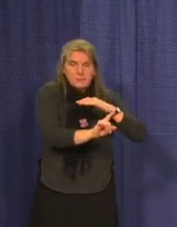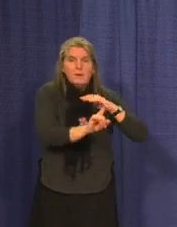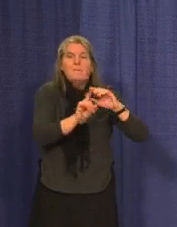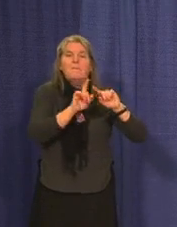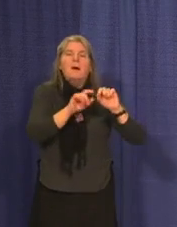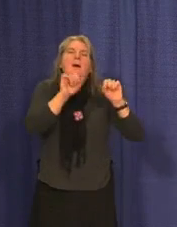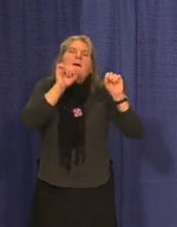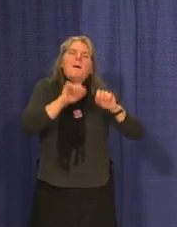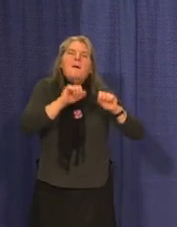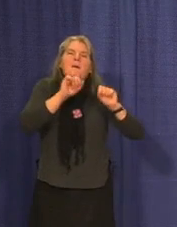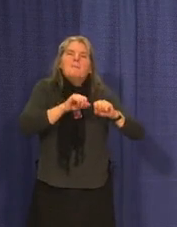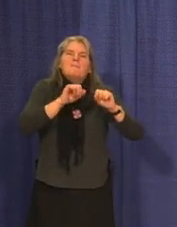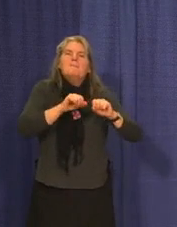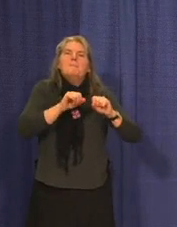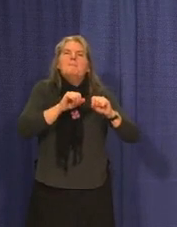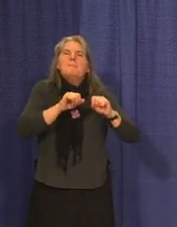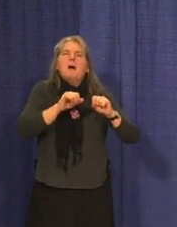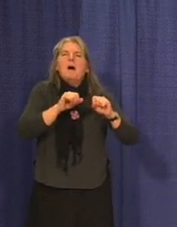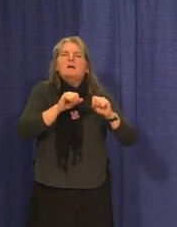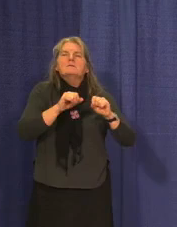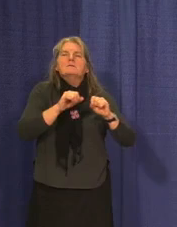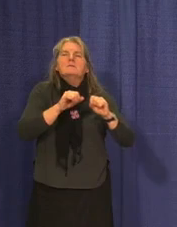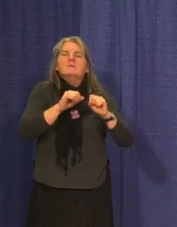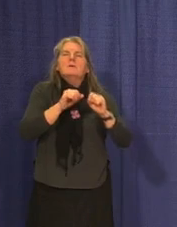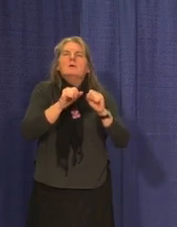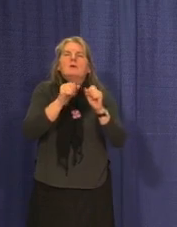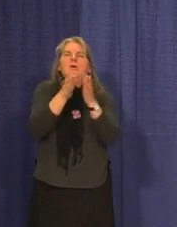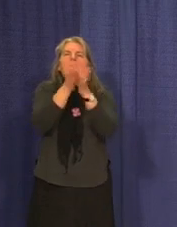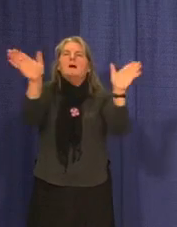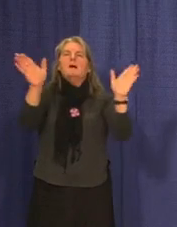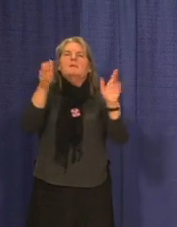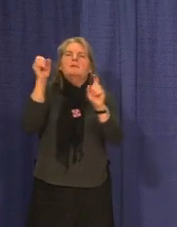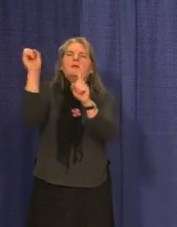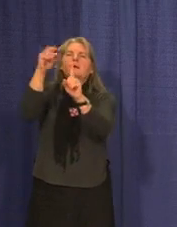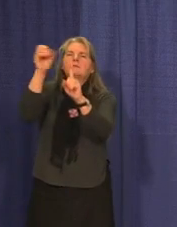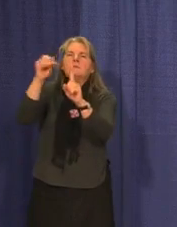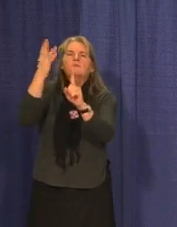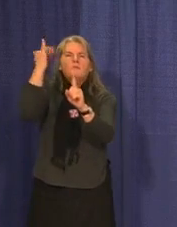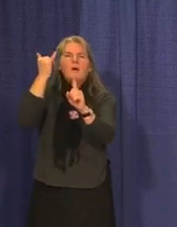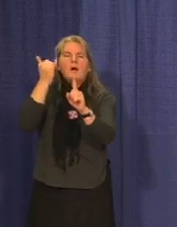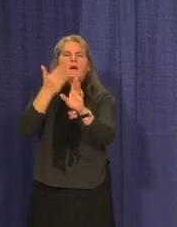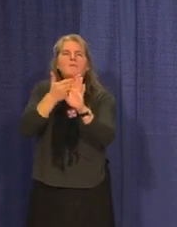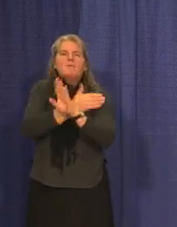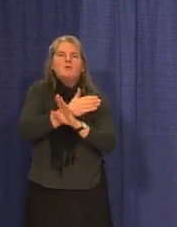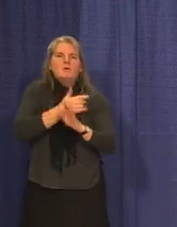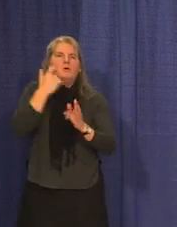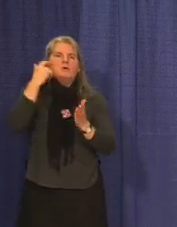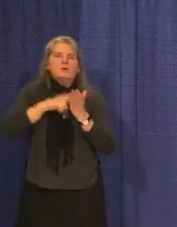self isolating, there were those potential exposures to the public just prior to symptom onset which led to the